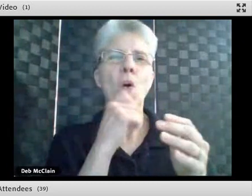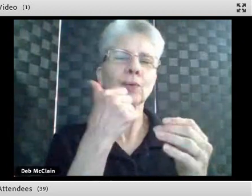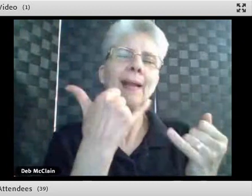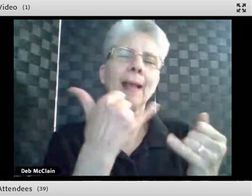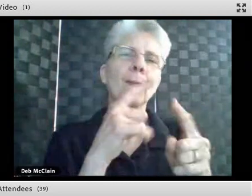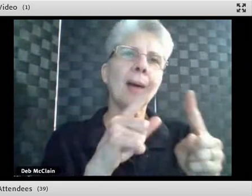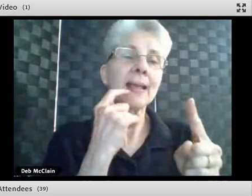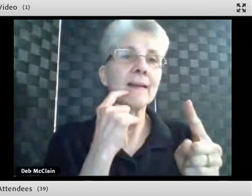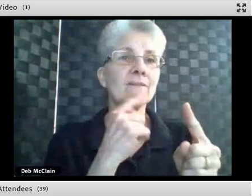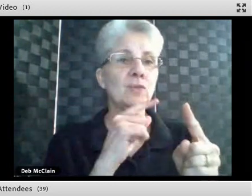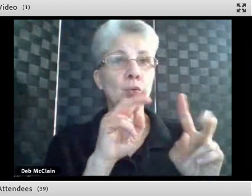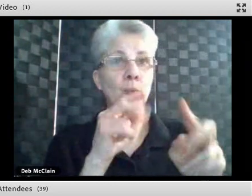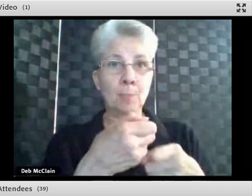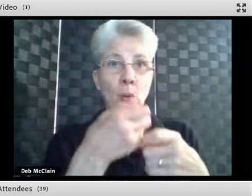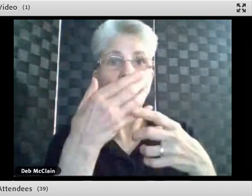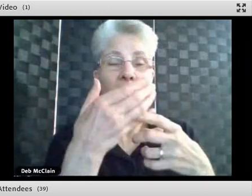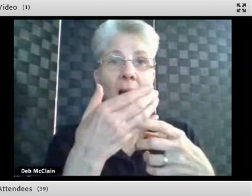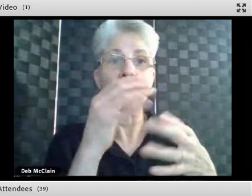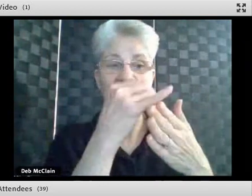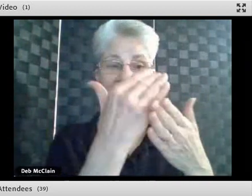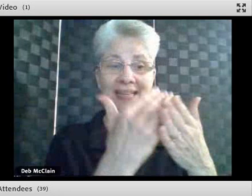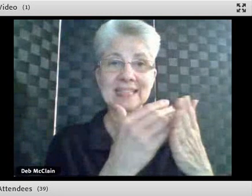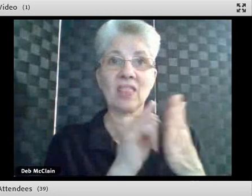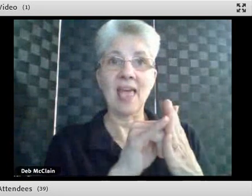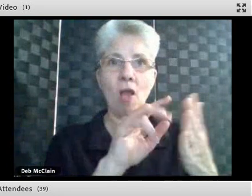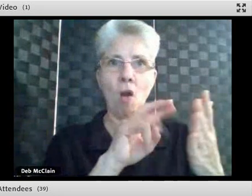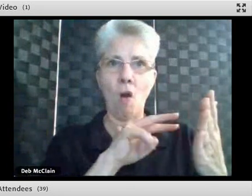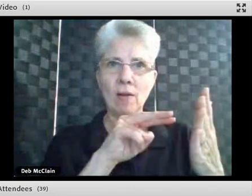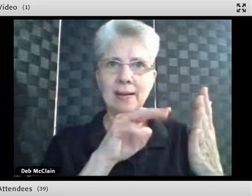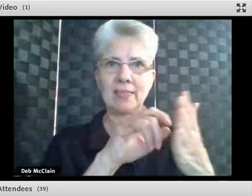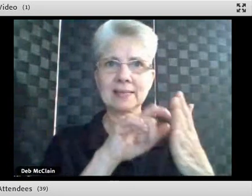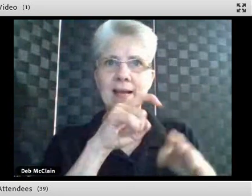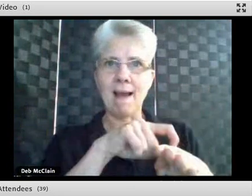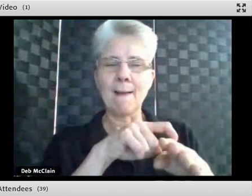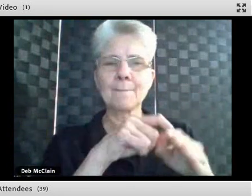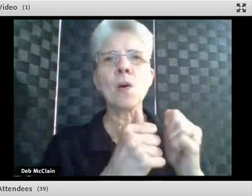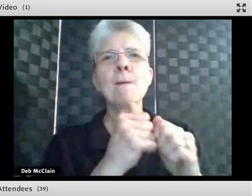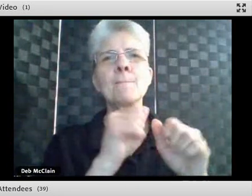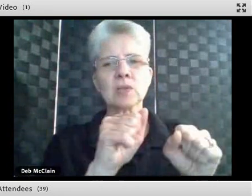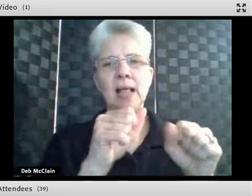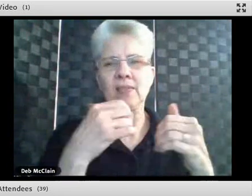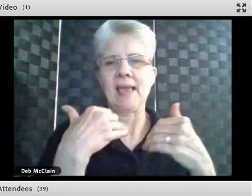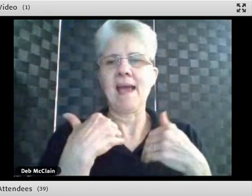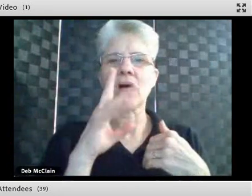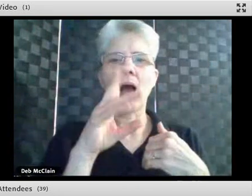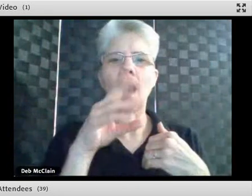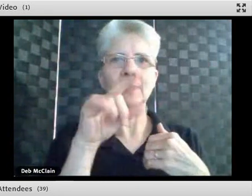However, if you visit the institutions listed that they audited at the time, most likely they do have an updated policy